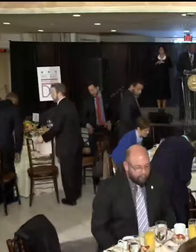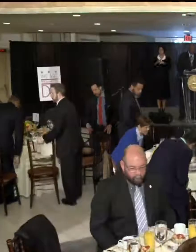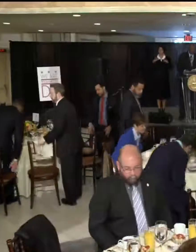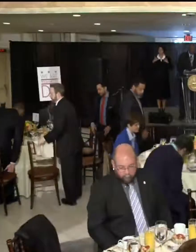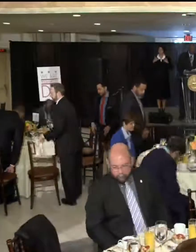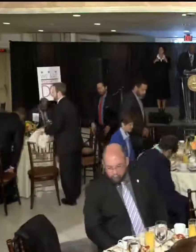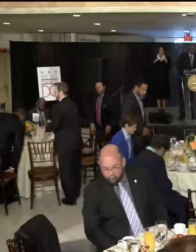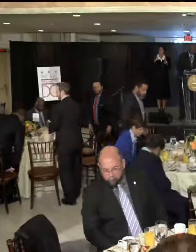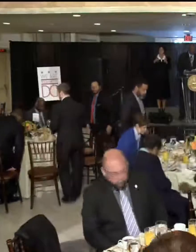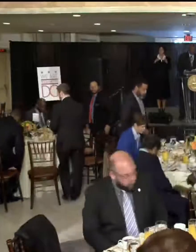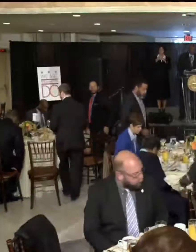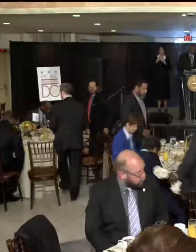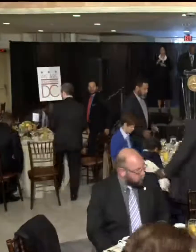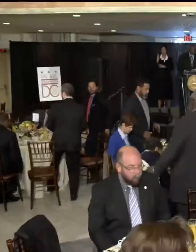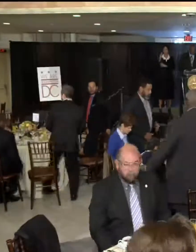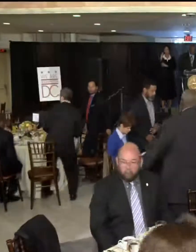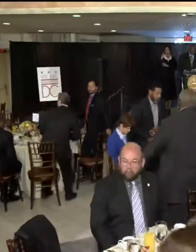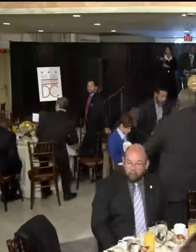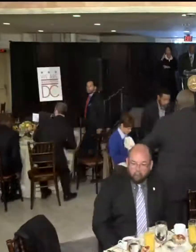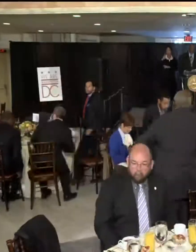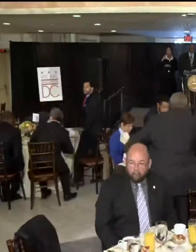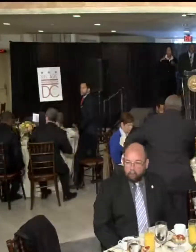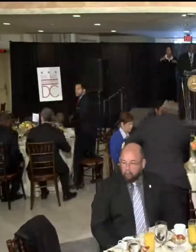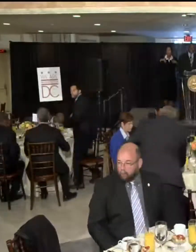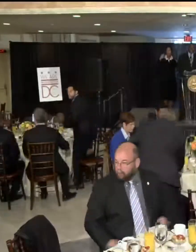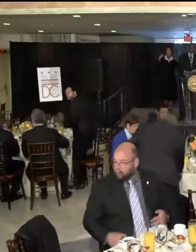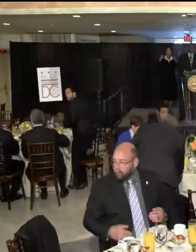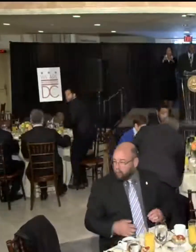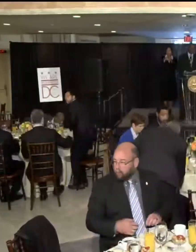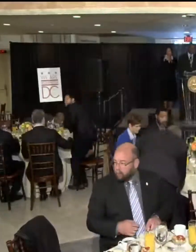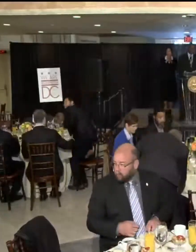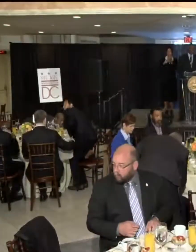ARE FROM THE D.C. YOUTH CHALLENGE ACADEMY AT OAK HILL